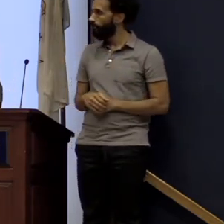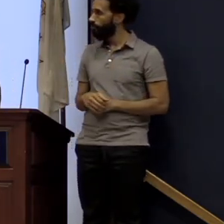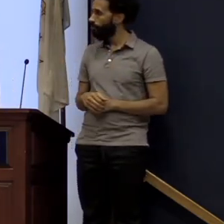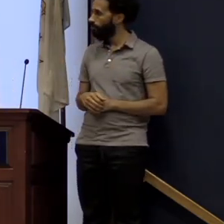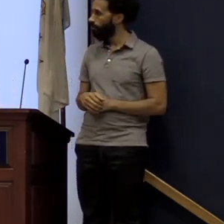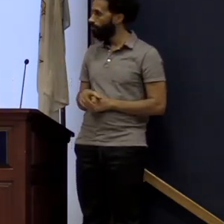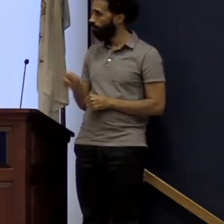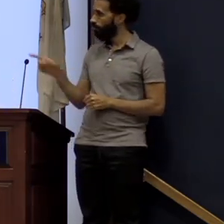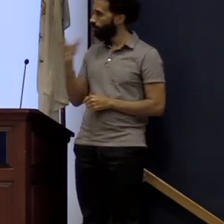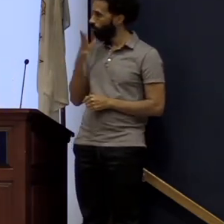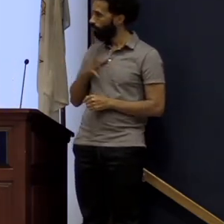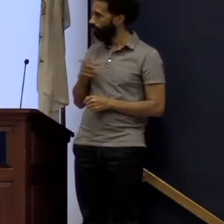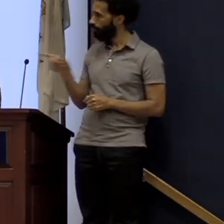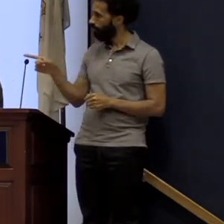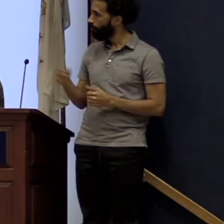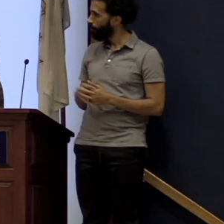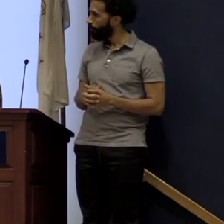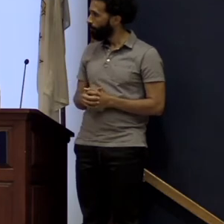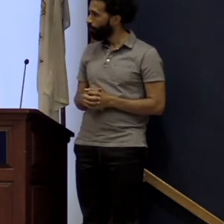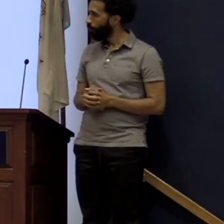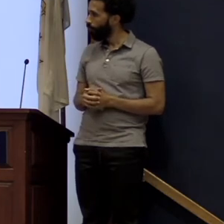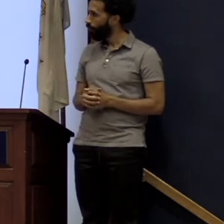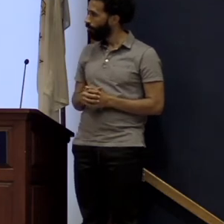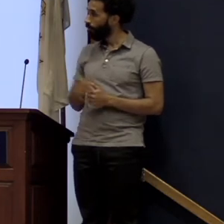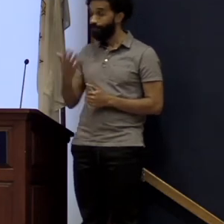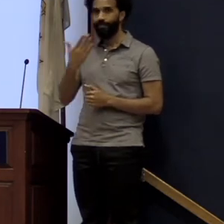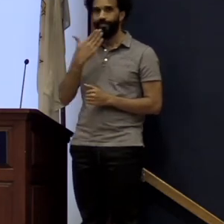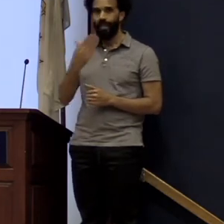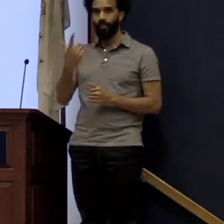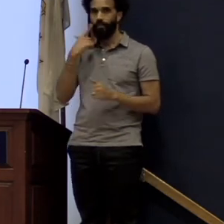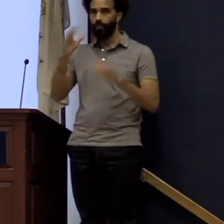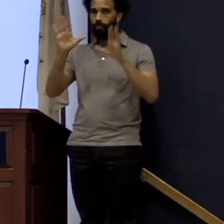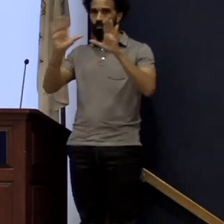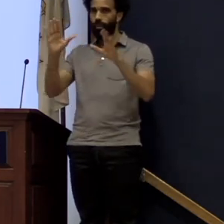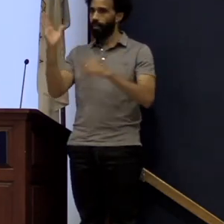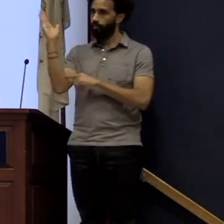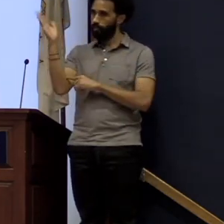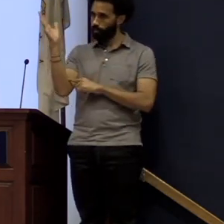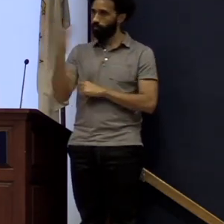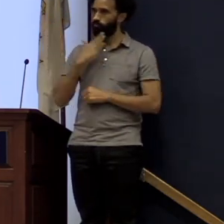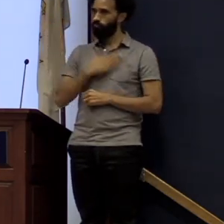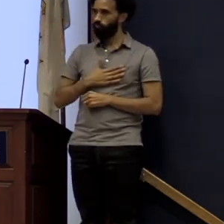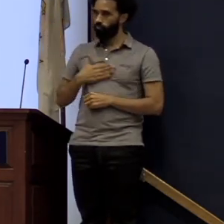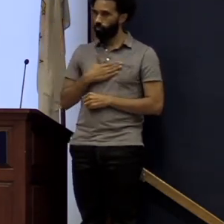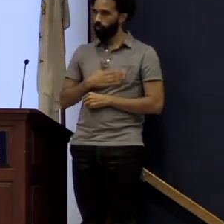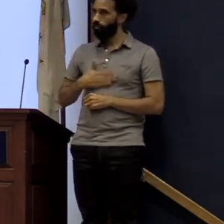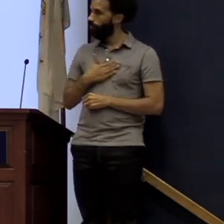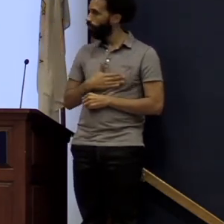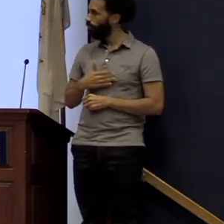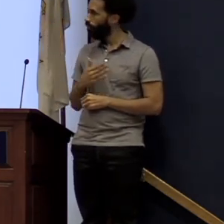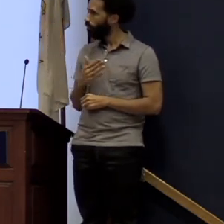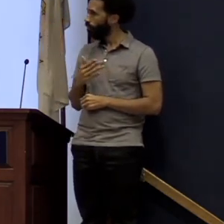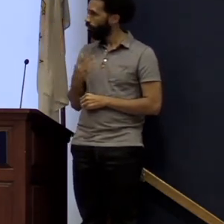Yeah Thank you for a really great presentation. I really enjoyed it. I'm wondering about the little videos that you show